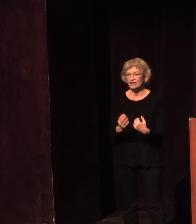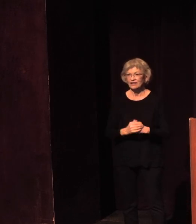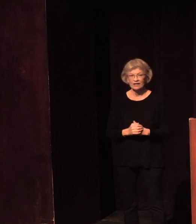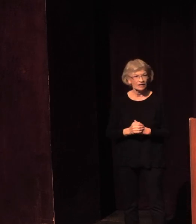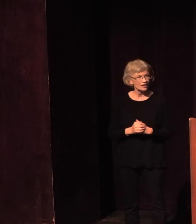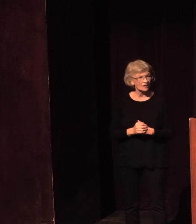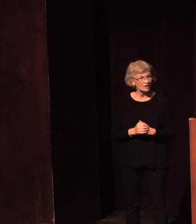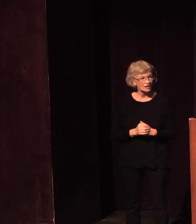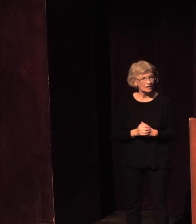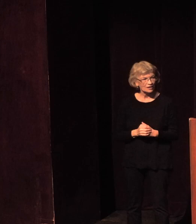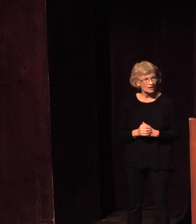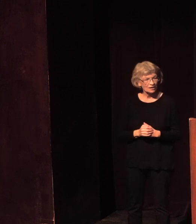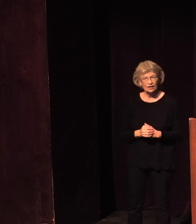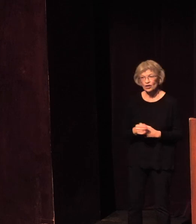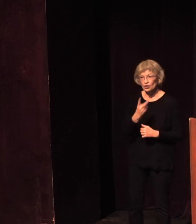on behalf of my community, my ancestors,